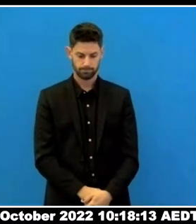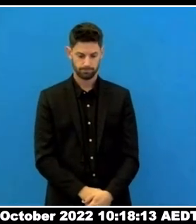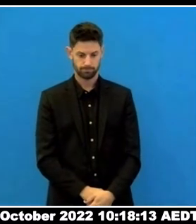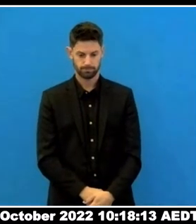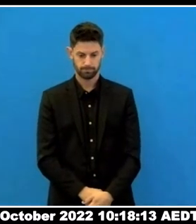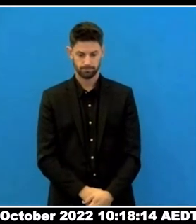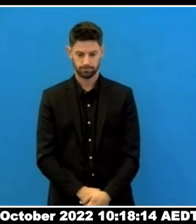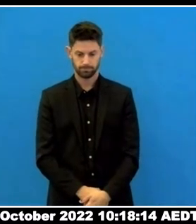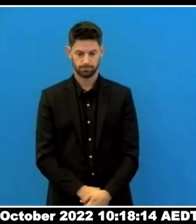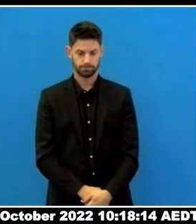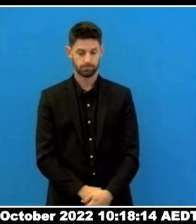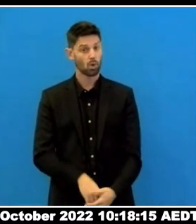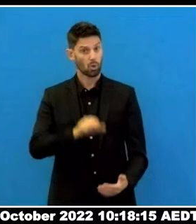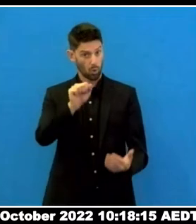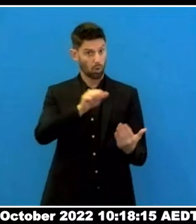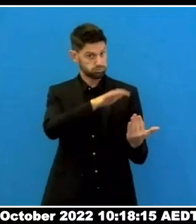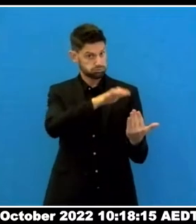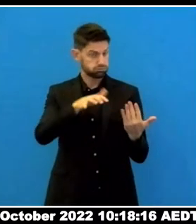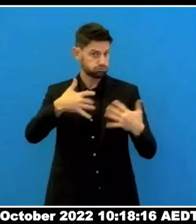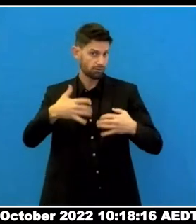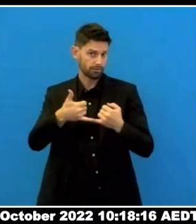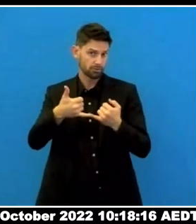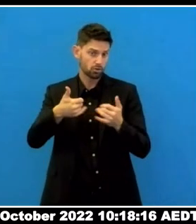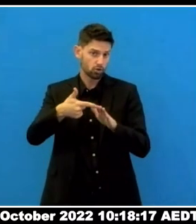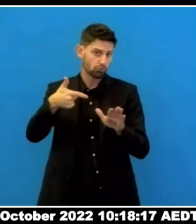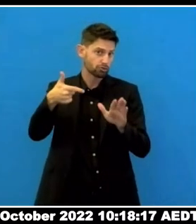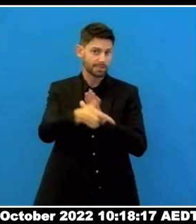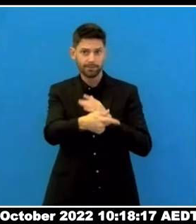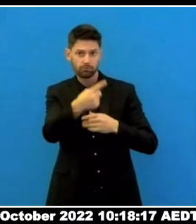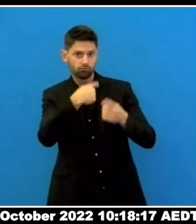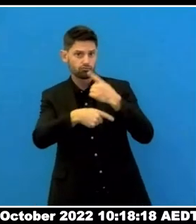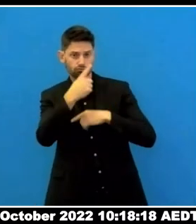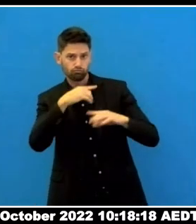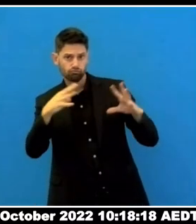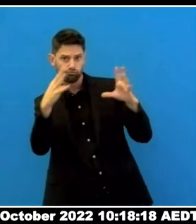of the work the Human Rights Commission is doing and your leadership.